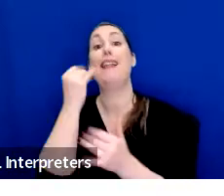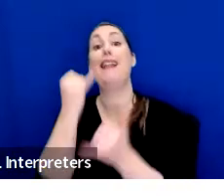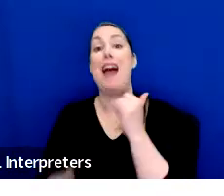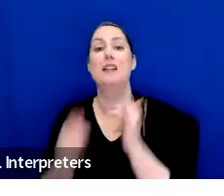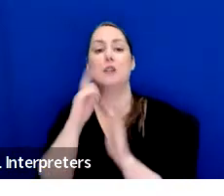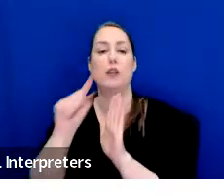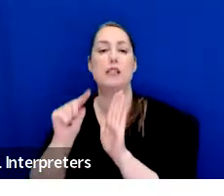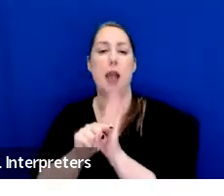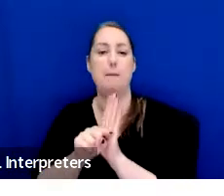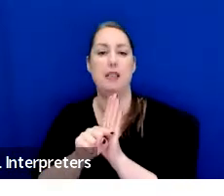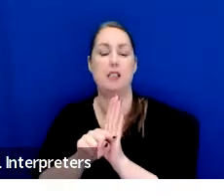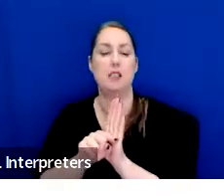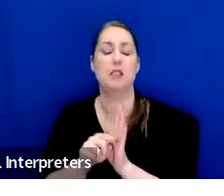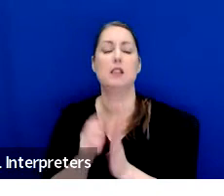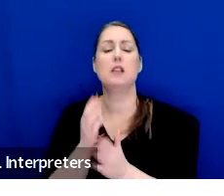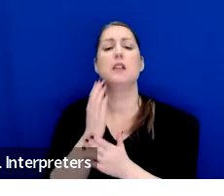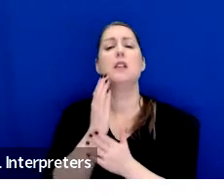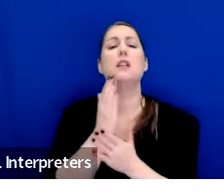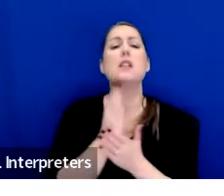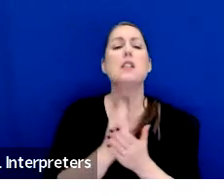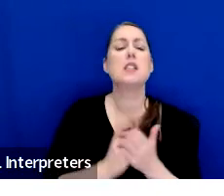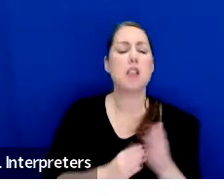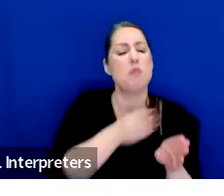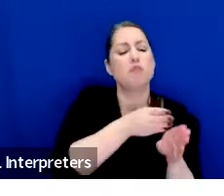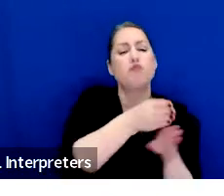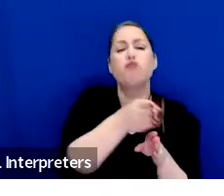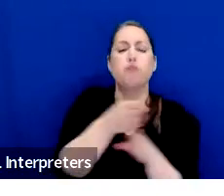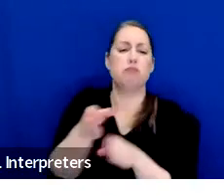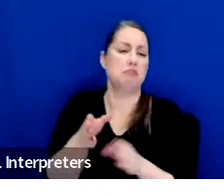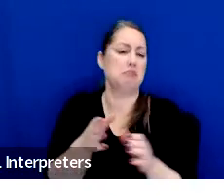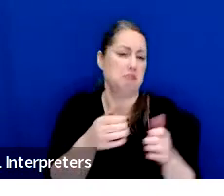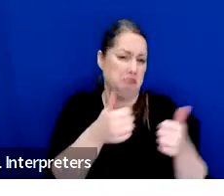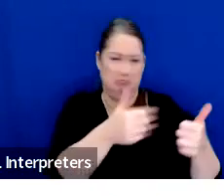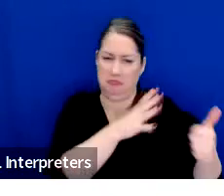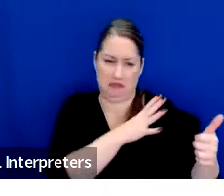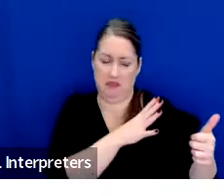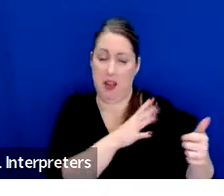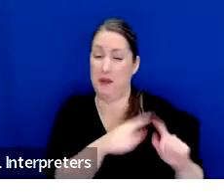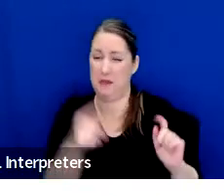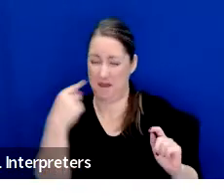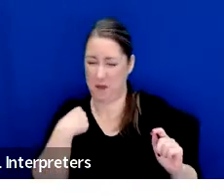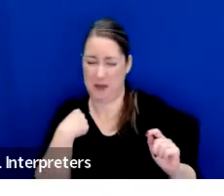And that may work for some disciplines, but for or for us. And the way that we chose to go was